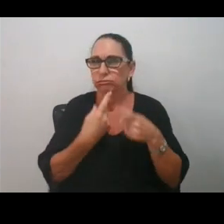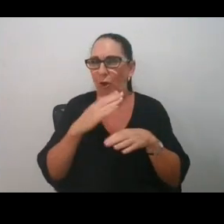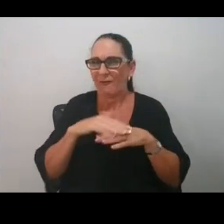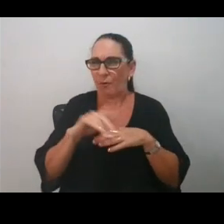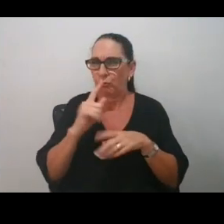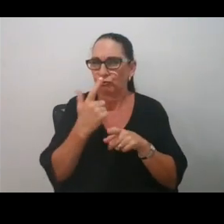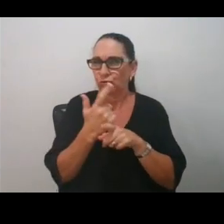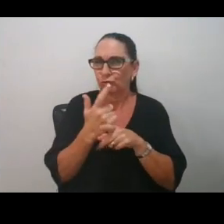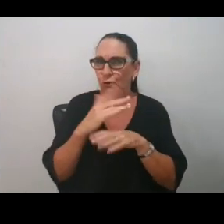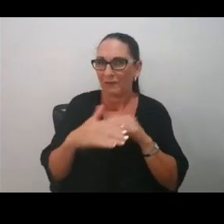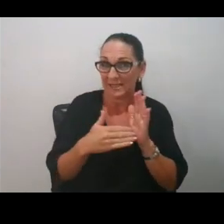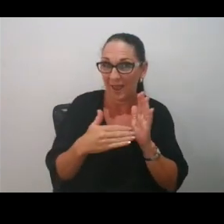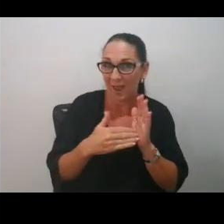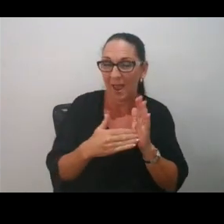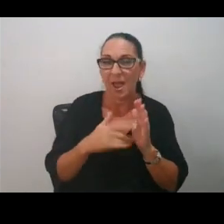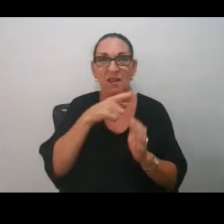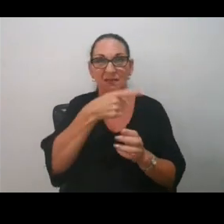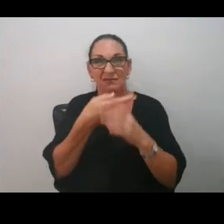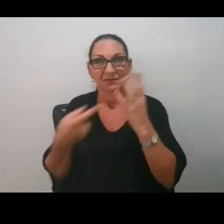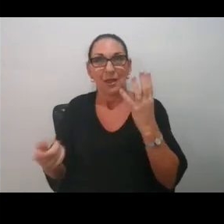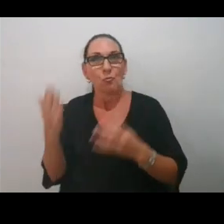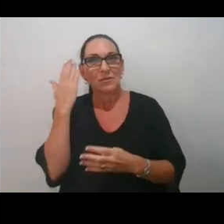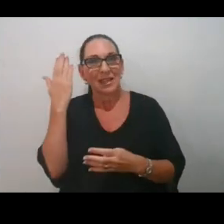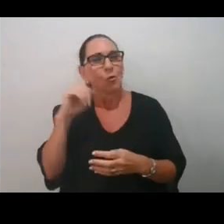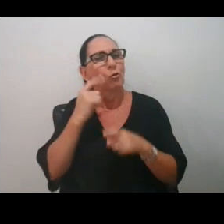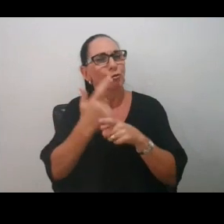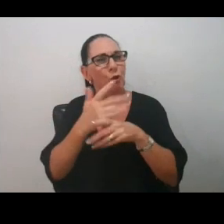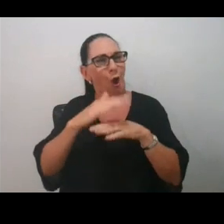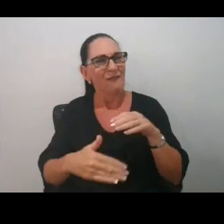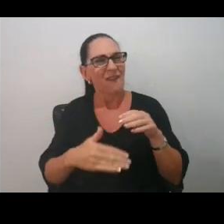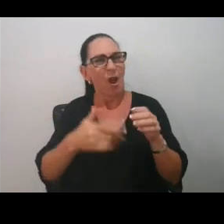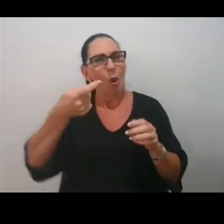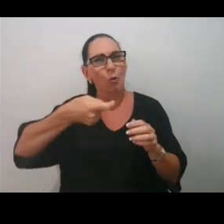going to talk about what the Court Link and QDAC programs involve how therapeutic